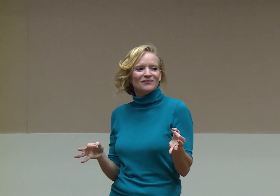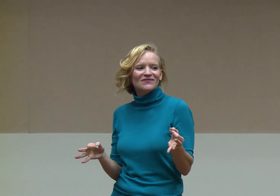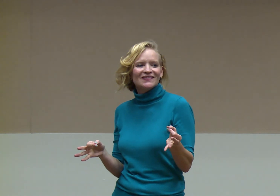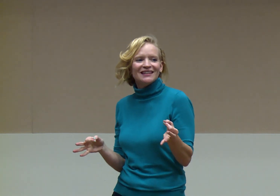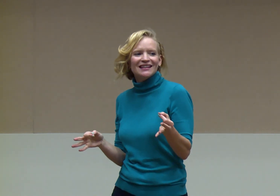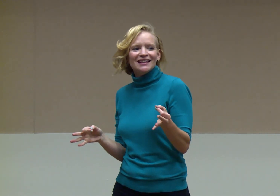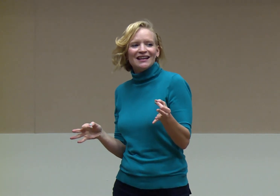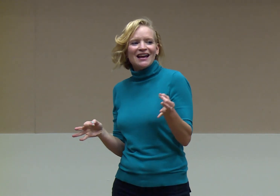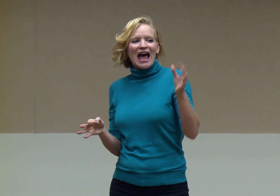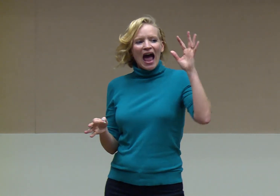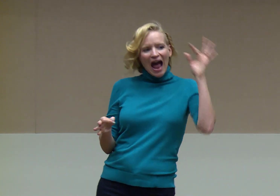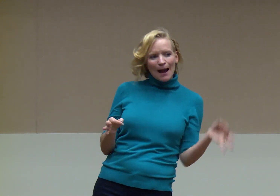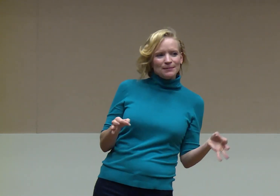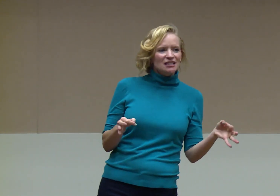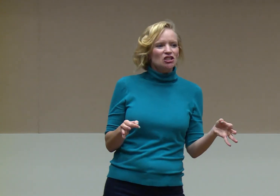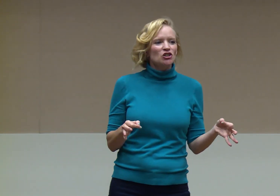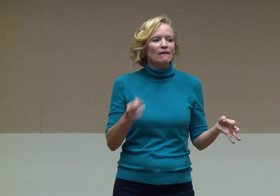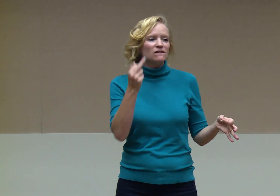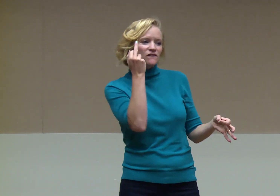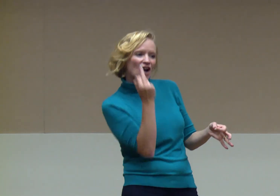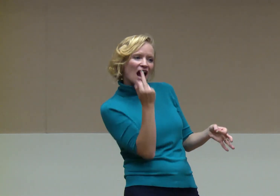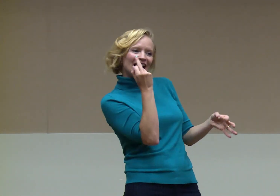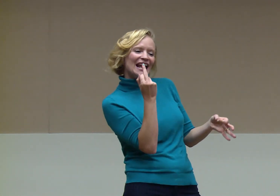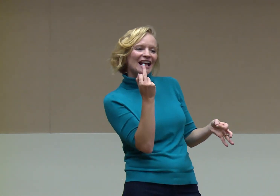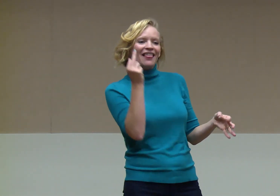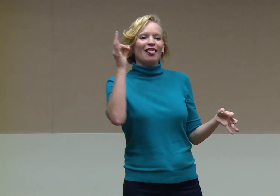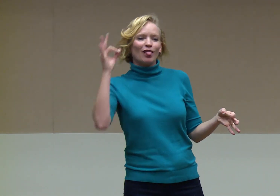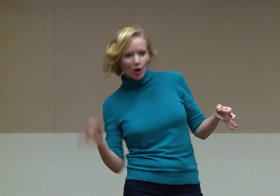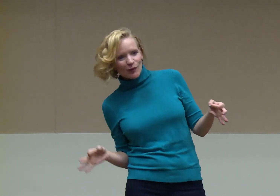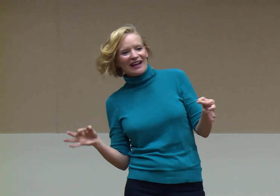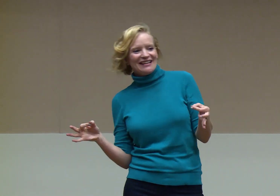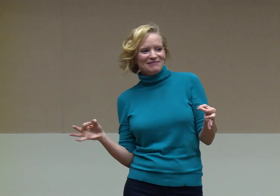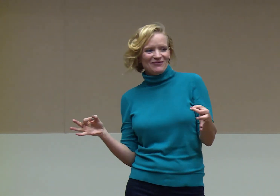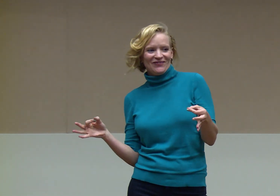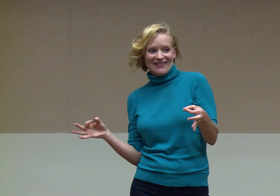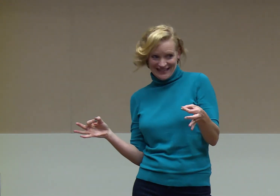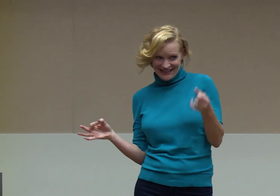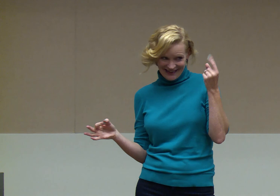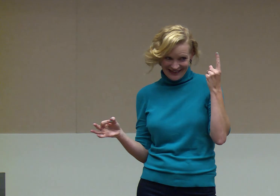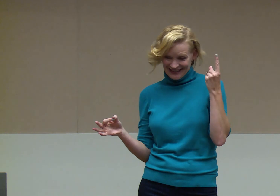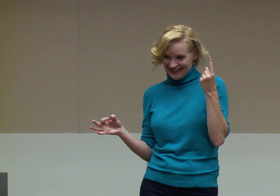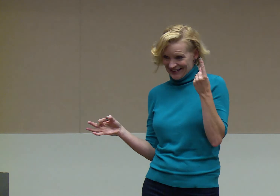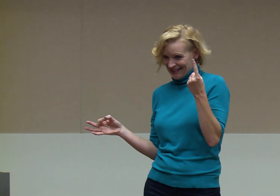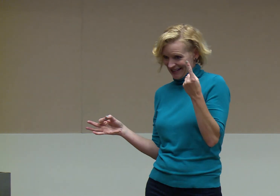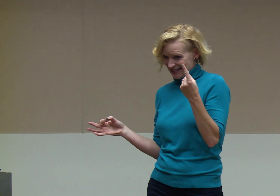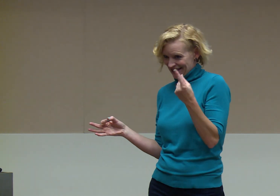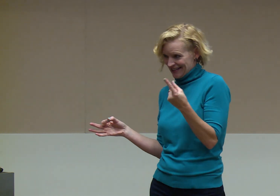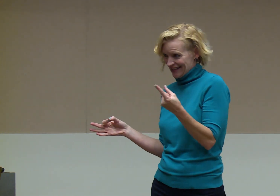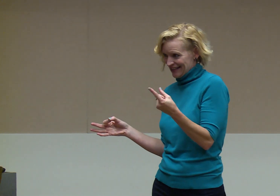It doesn't really exist in ASL, but you can take a word-- absolutely, abso-fucking-lutely.